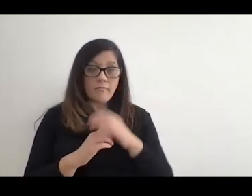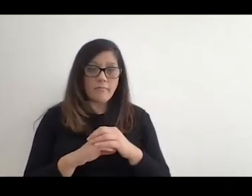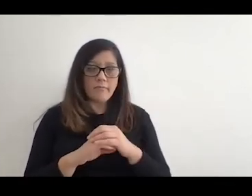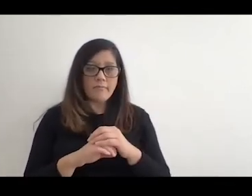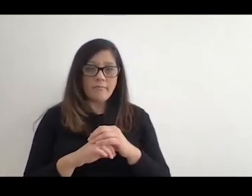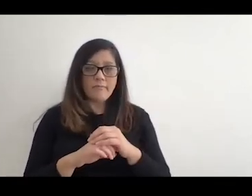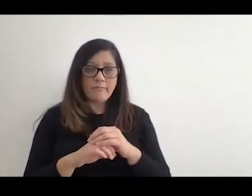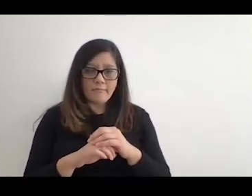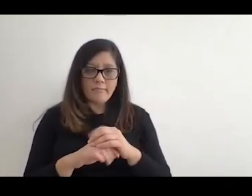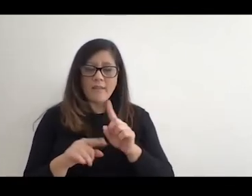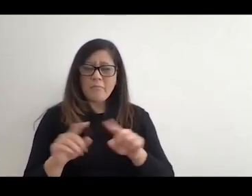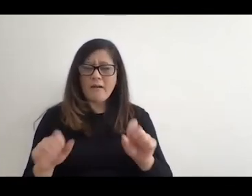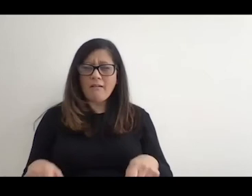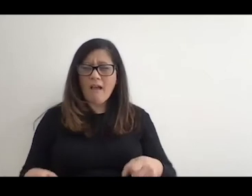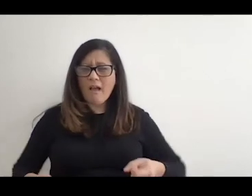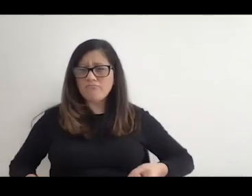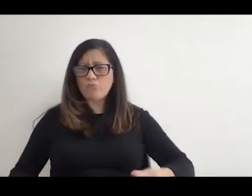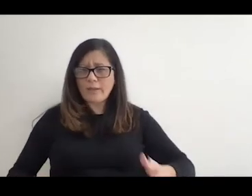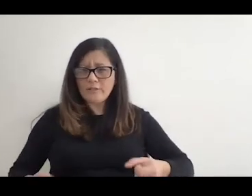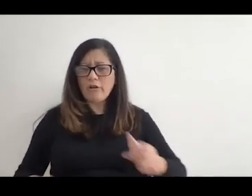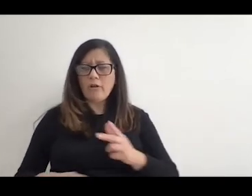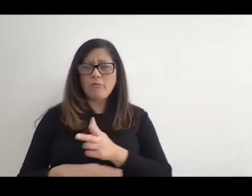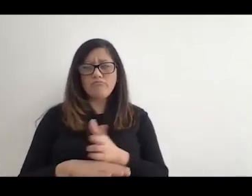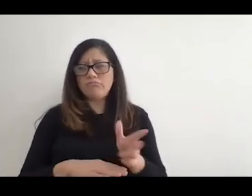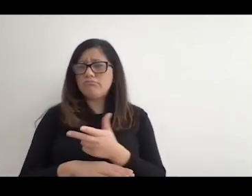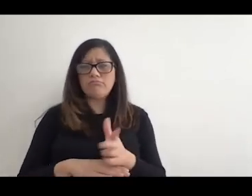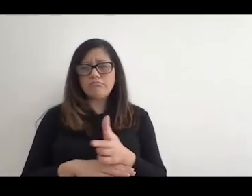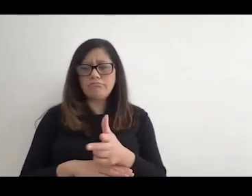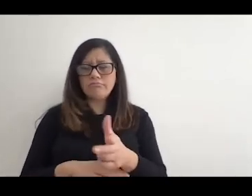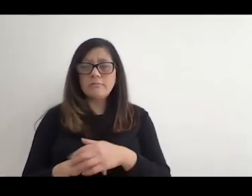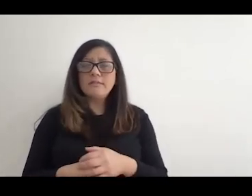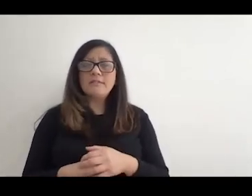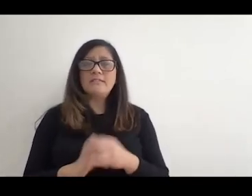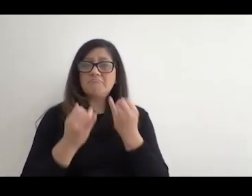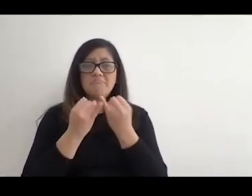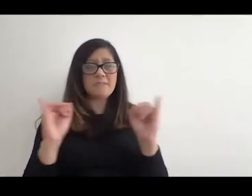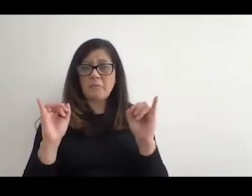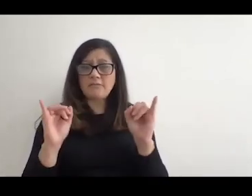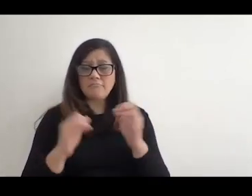But she is able to handle her wheelchair. She, you know, propels herself independently.